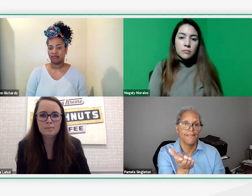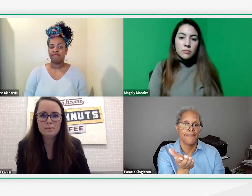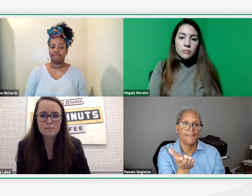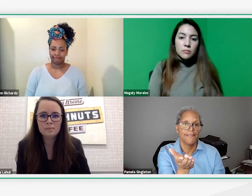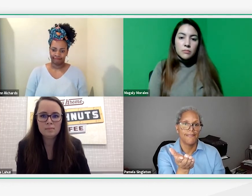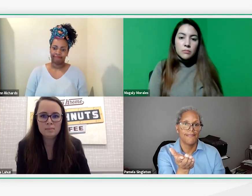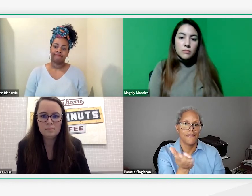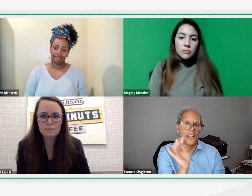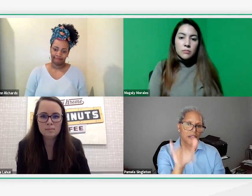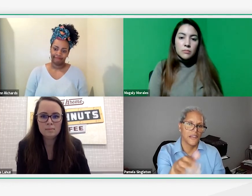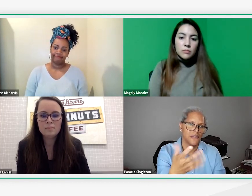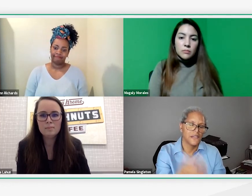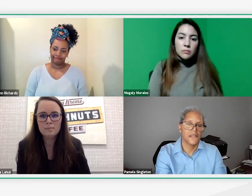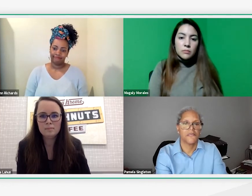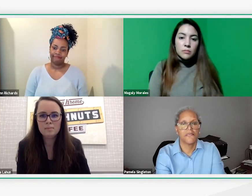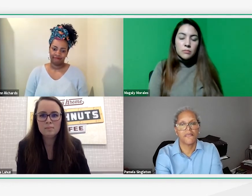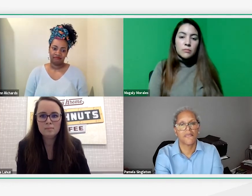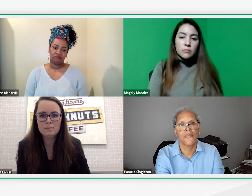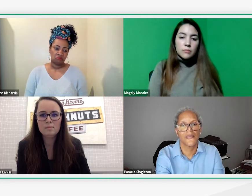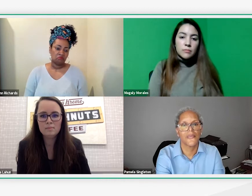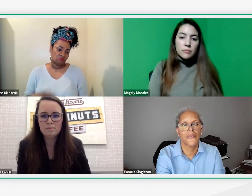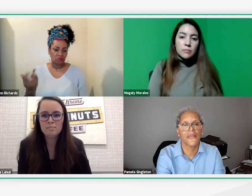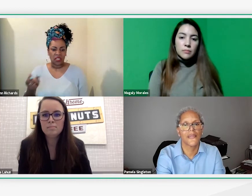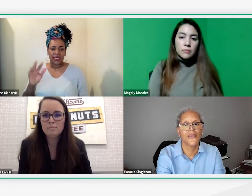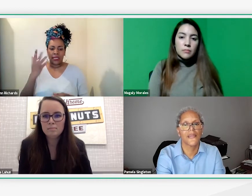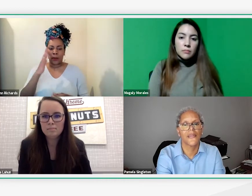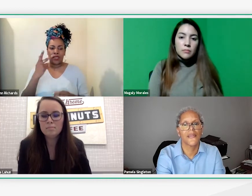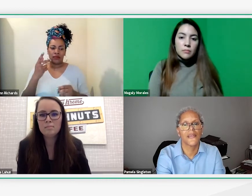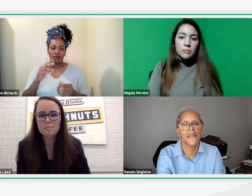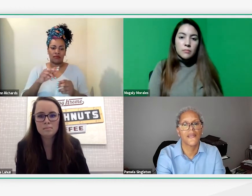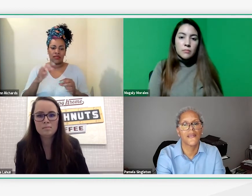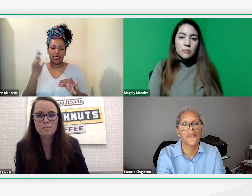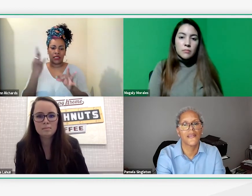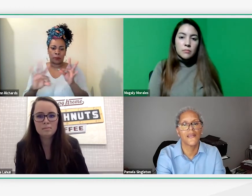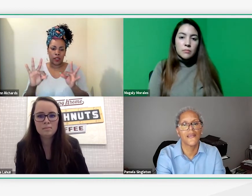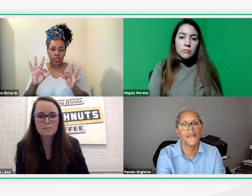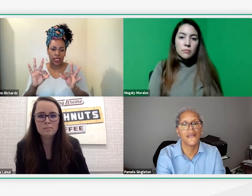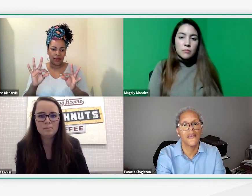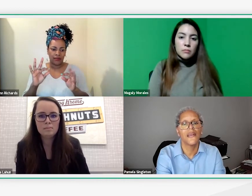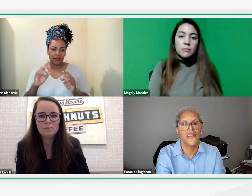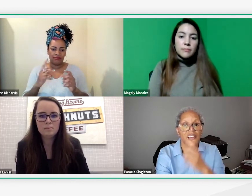And then you deduct that from your income, and then the IRS is like, 'Okay, here's the rest.'